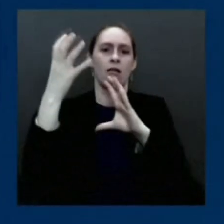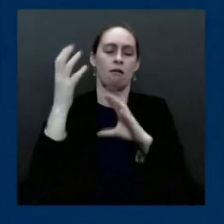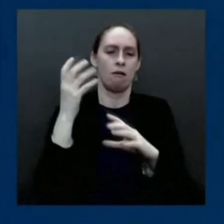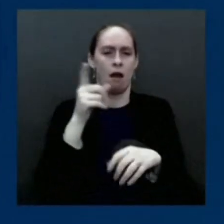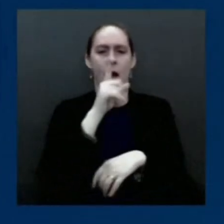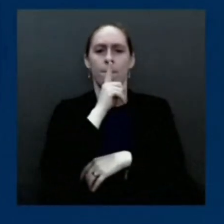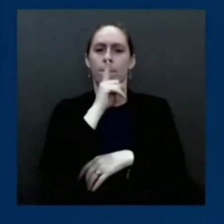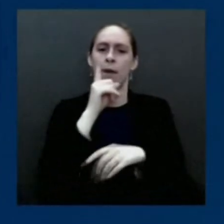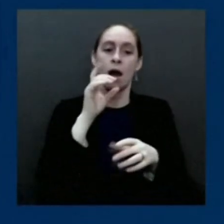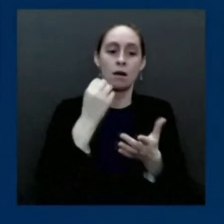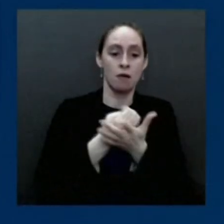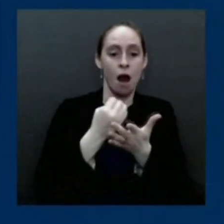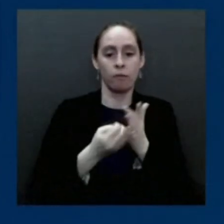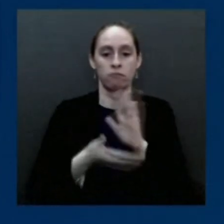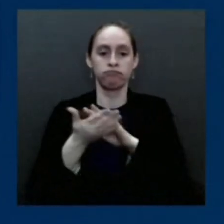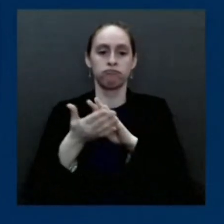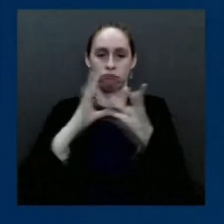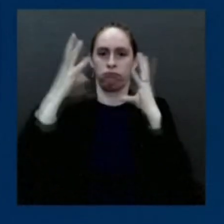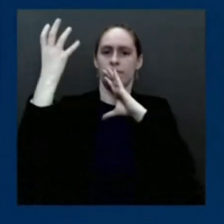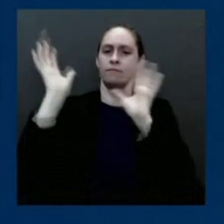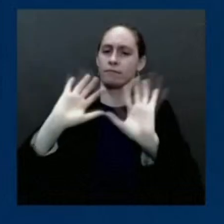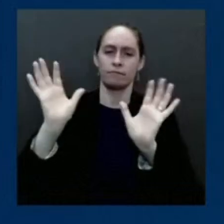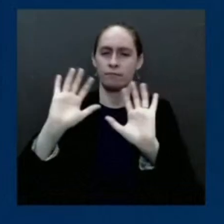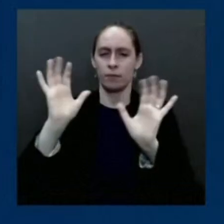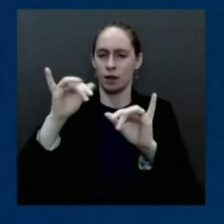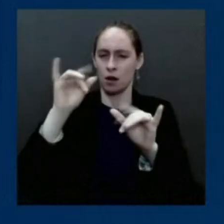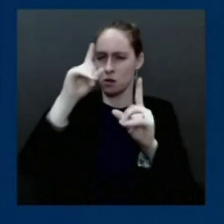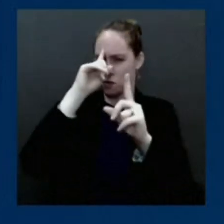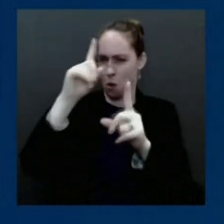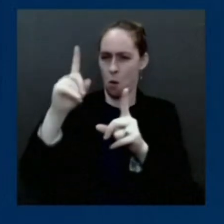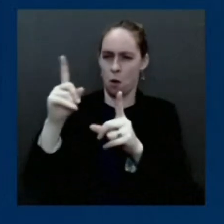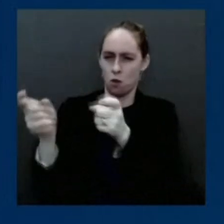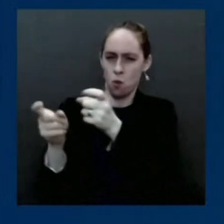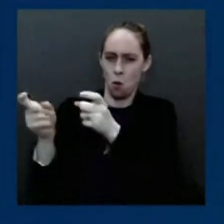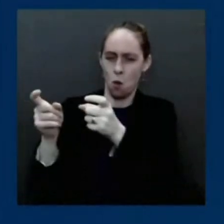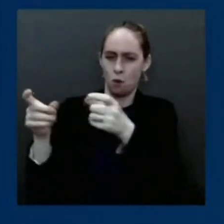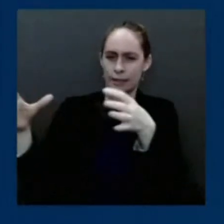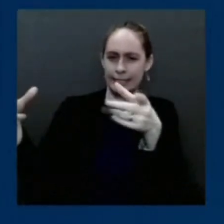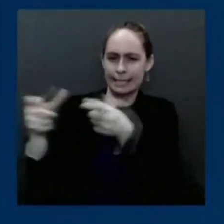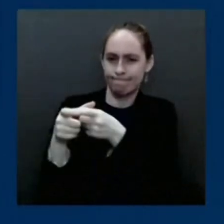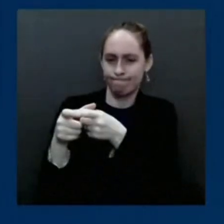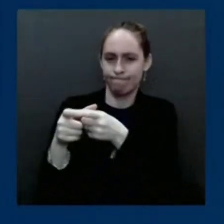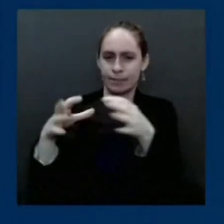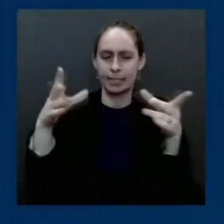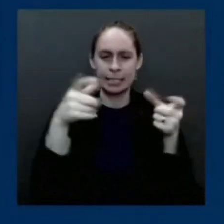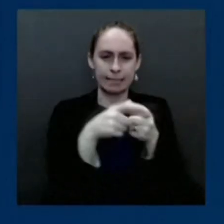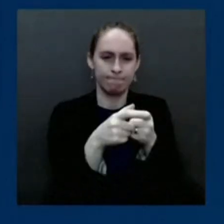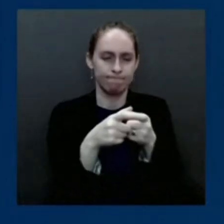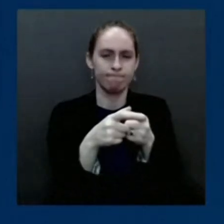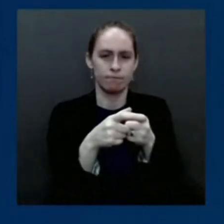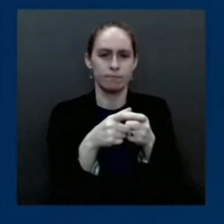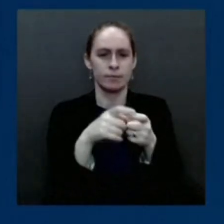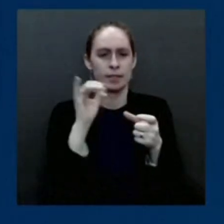WILL BE MUCH MORE RELEVANT AS TO WHAT THE LEVEL OF SERIOUSNESS OF IMPACT IS AS